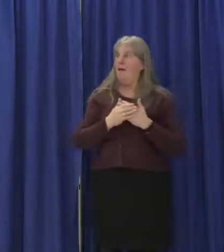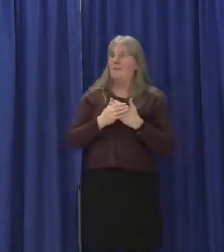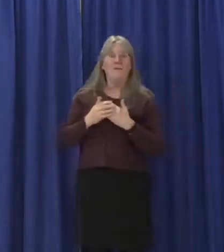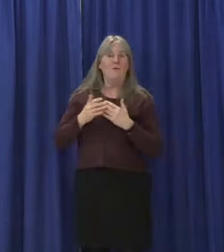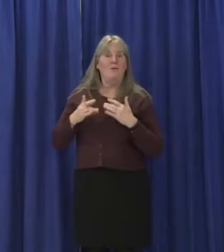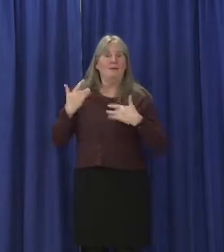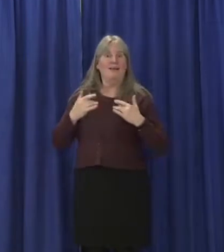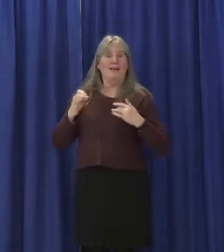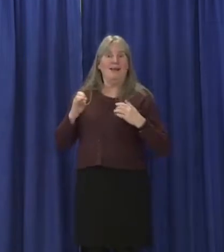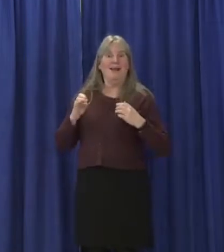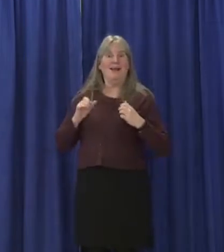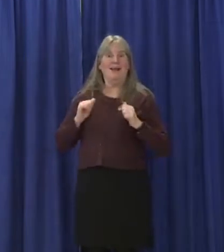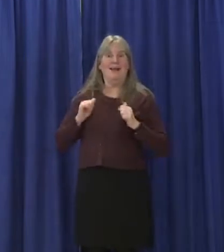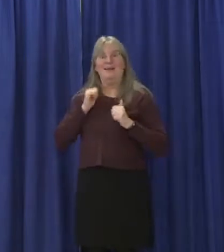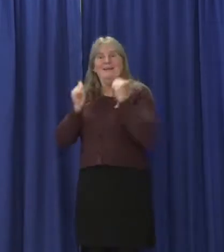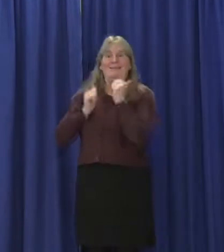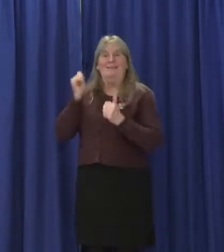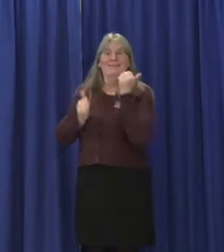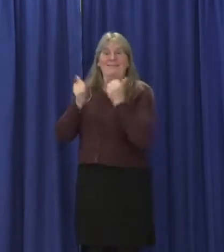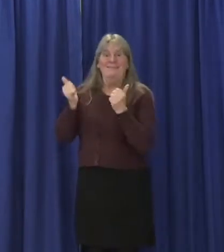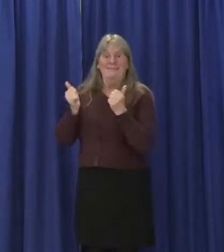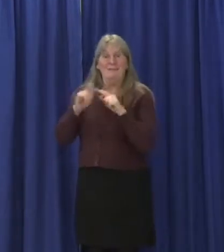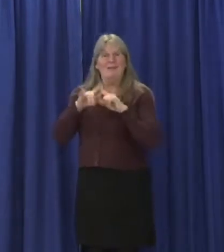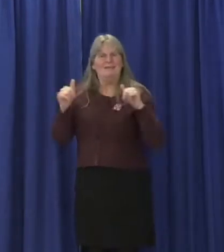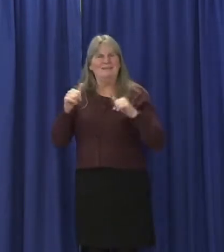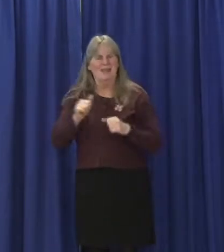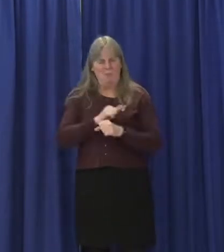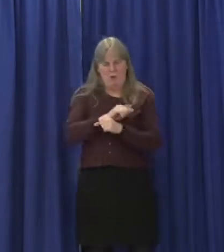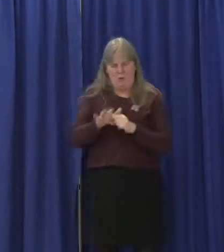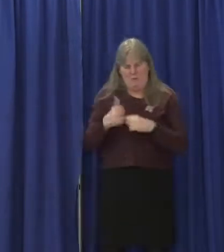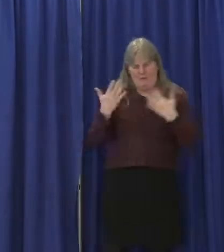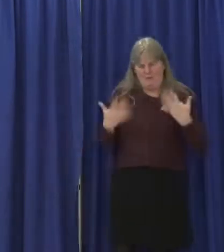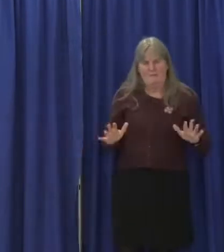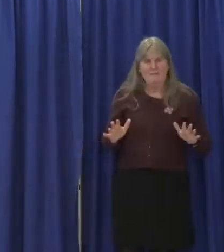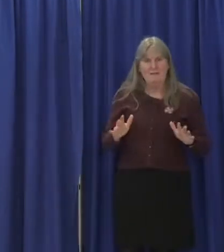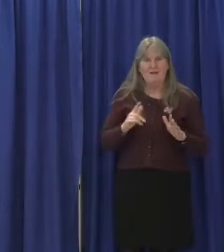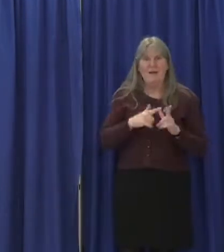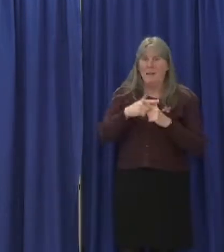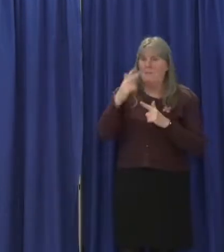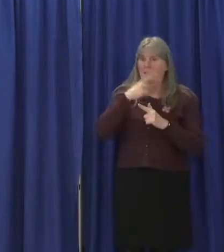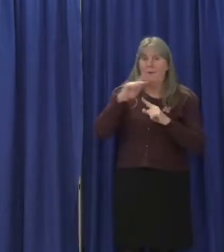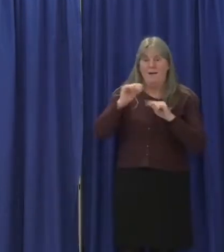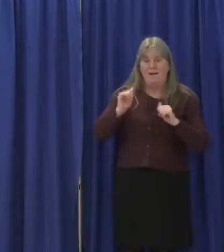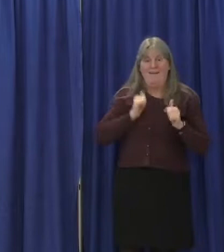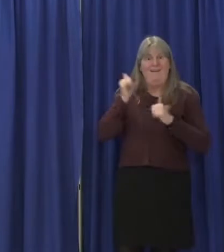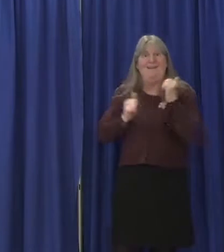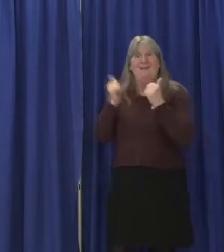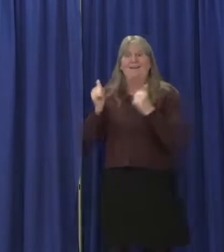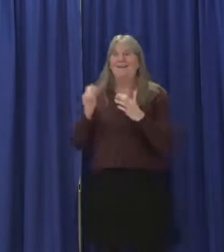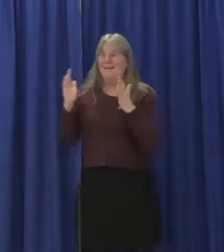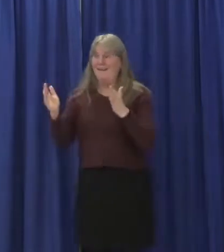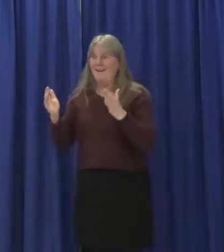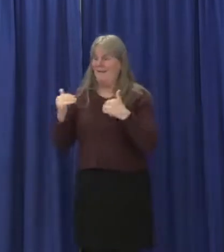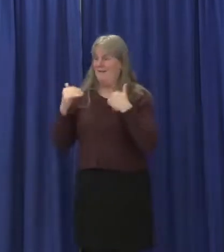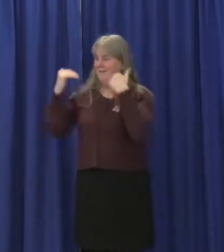I think we will see a resurgence of energy as well. And everybody coming forth with the "we can't go back, we need to move forward, here's how we